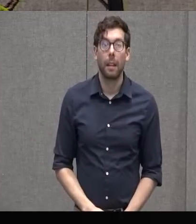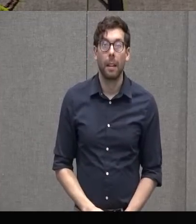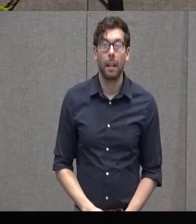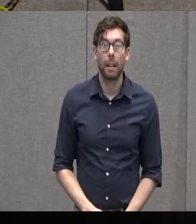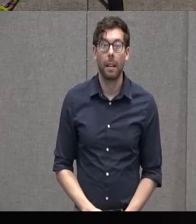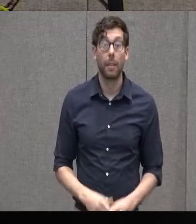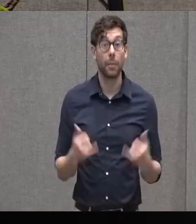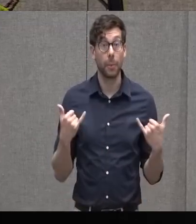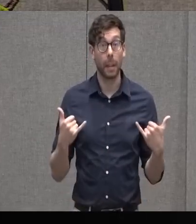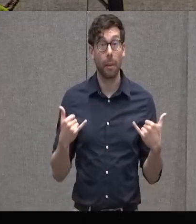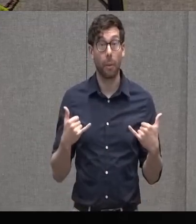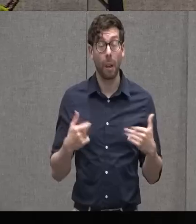I'm going to need some money.